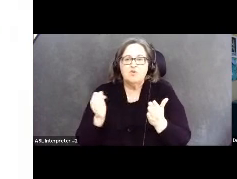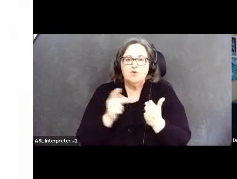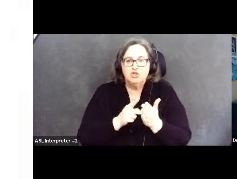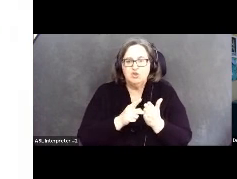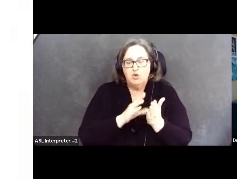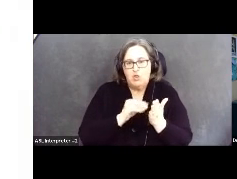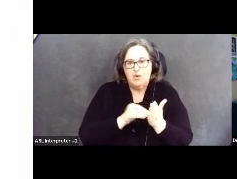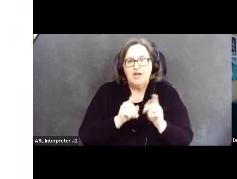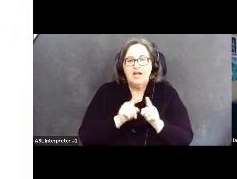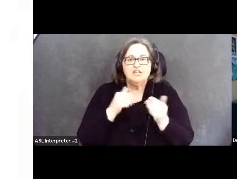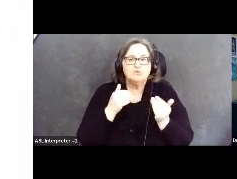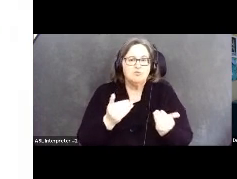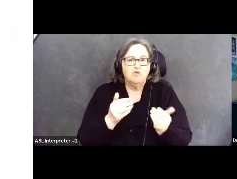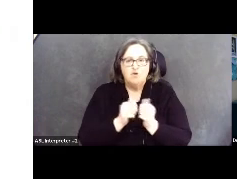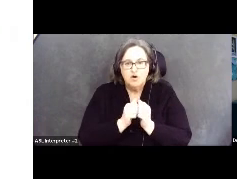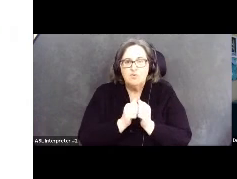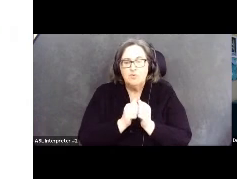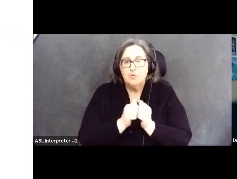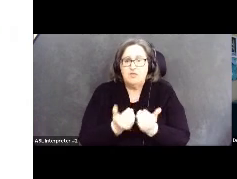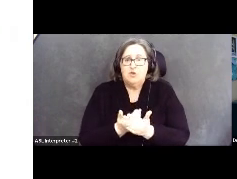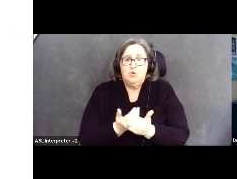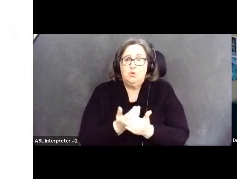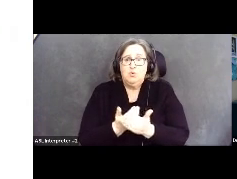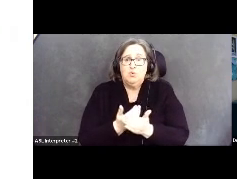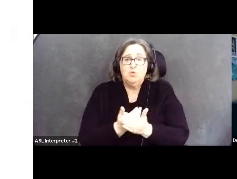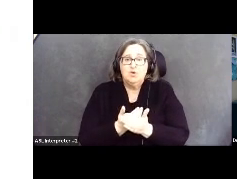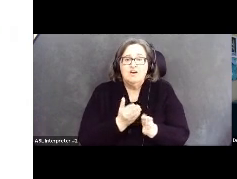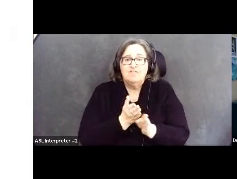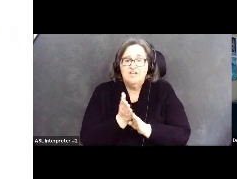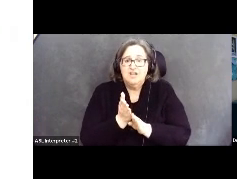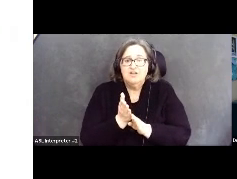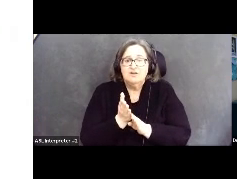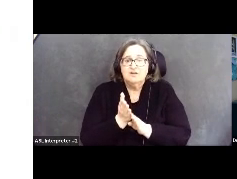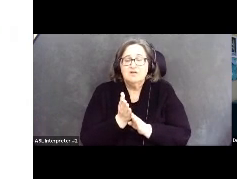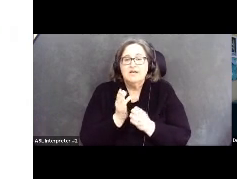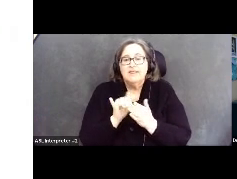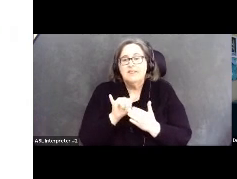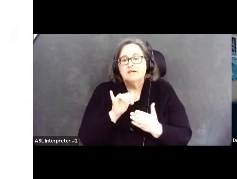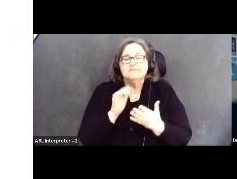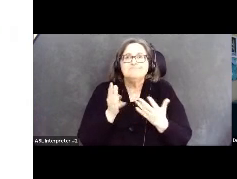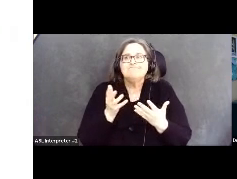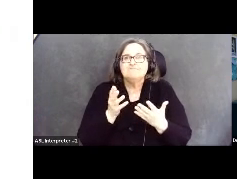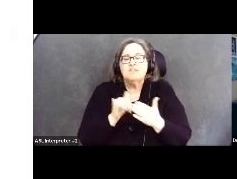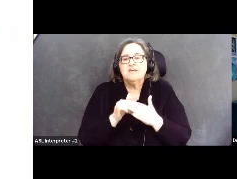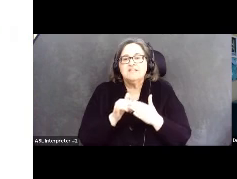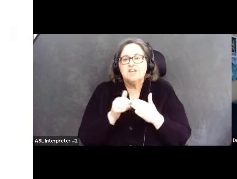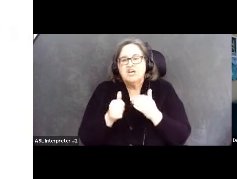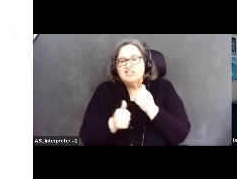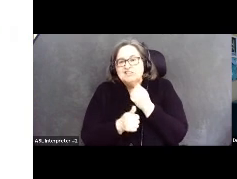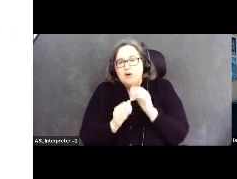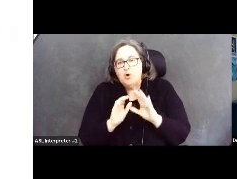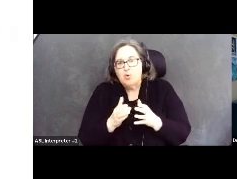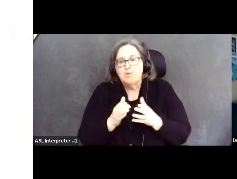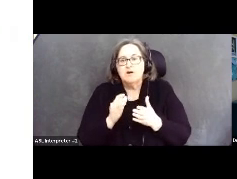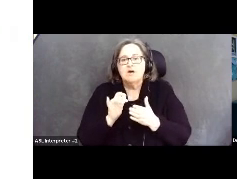as we move forward with this fairly new field or a subgroup of this field of brain injury.